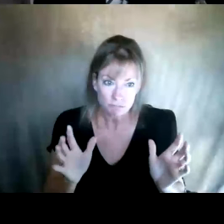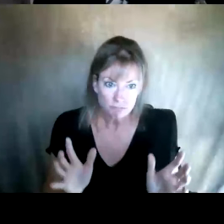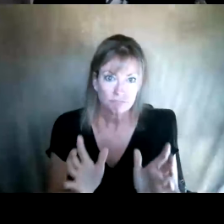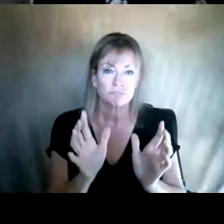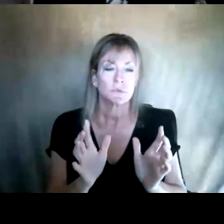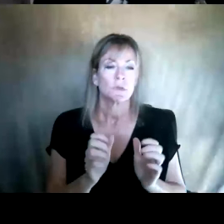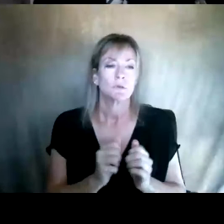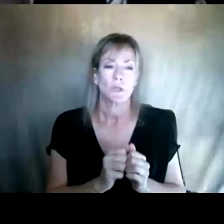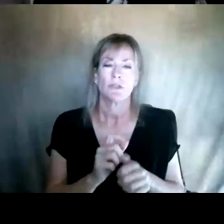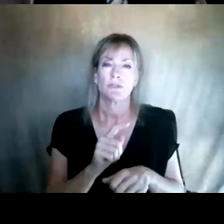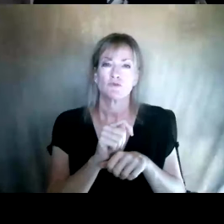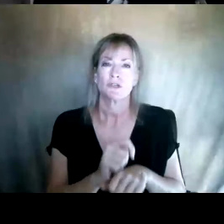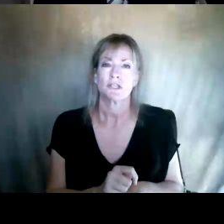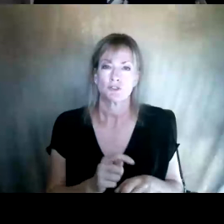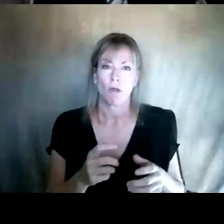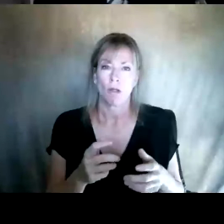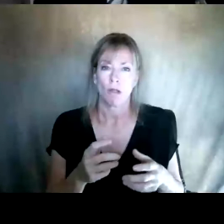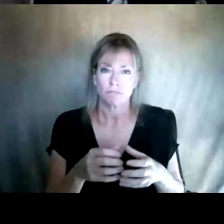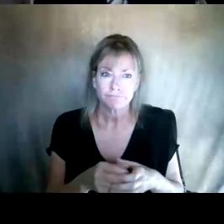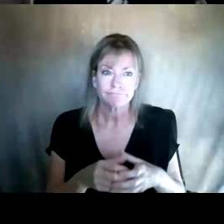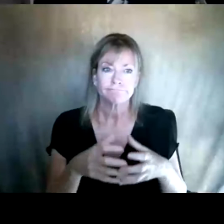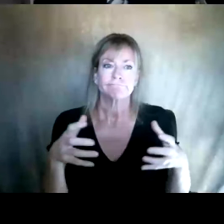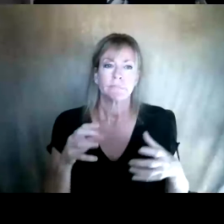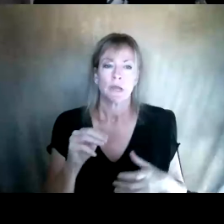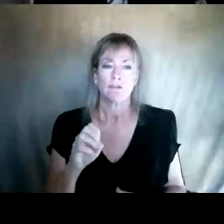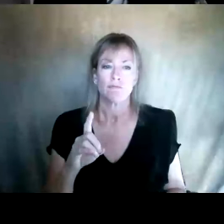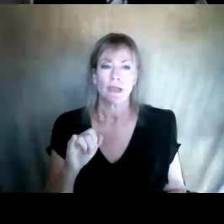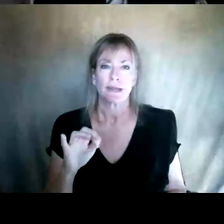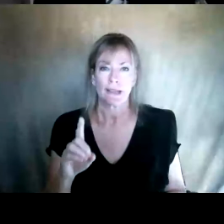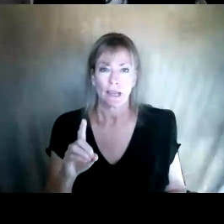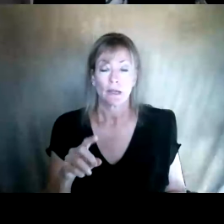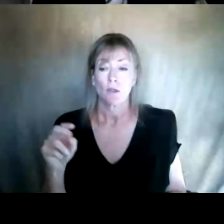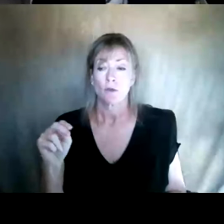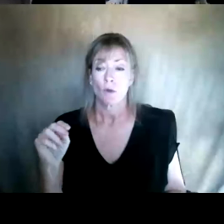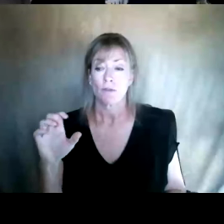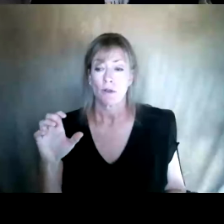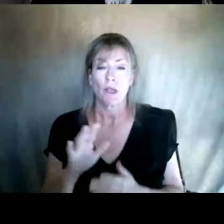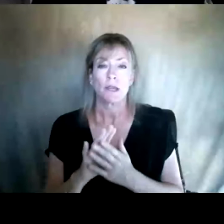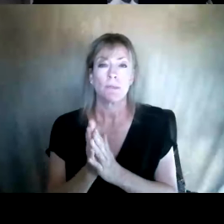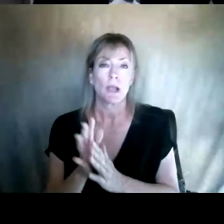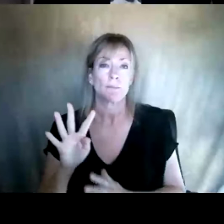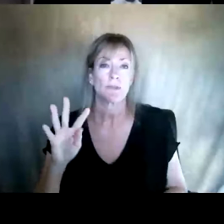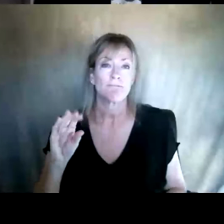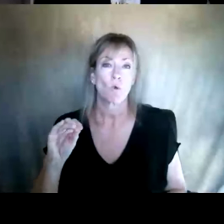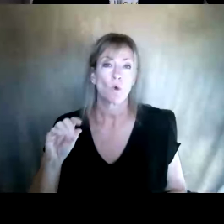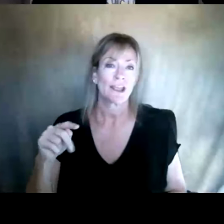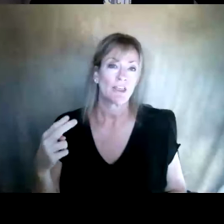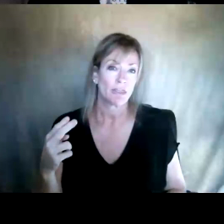TRADITION EXPANSION OF MEDICAID. NORTH CAROLINA BECOMES THE 40TH STATE TO DO